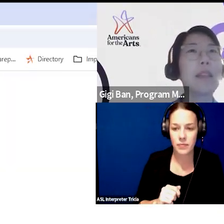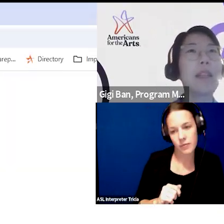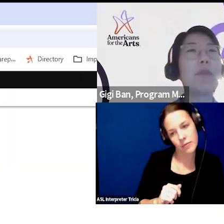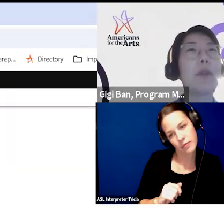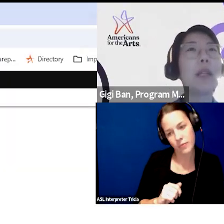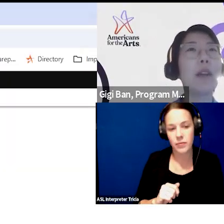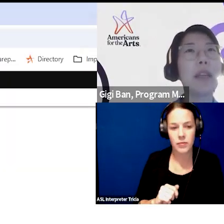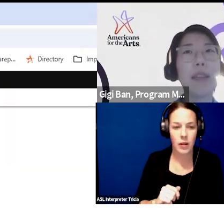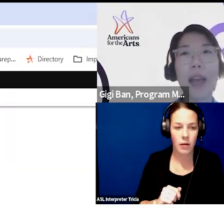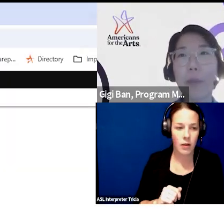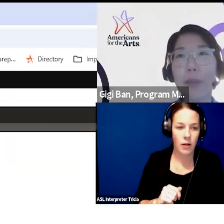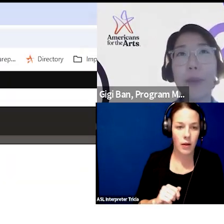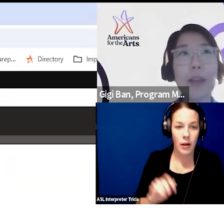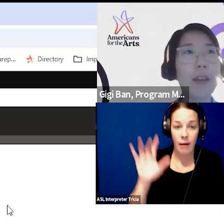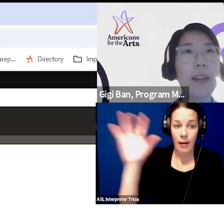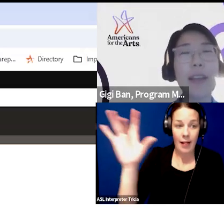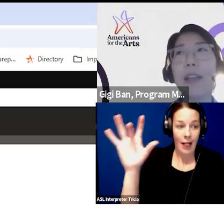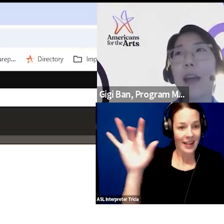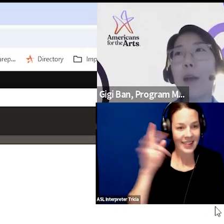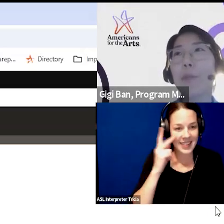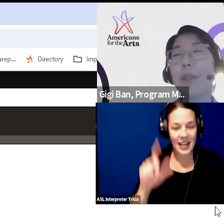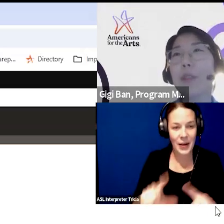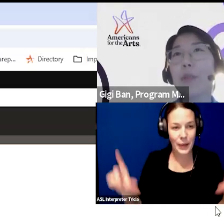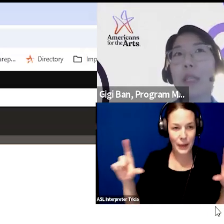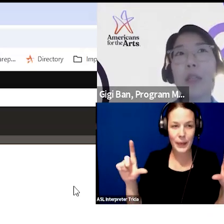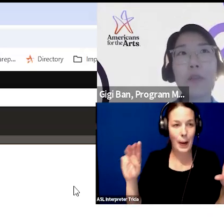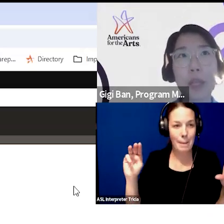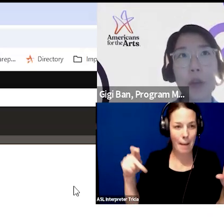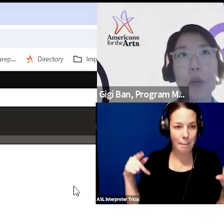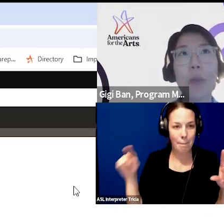And if you click on that tab, here we are. You've seen in the video.